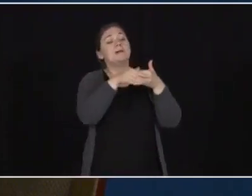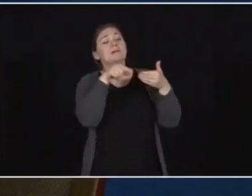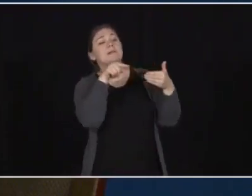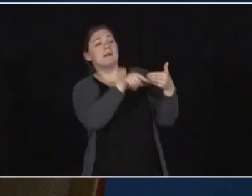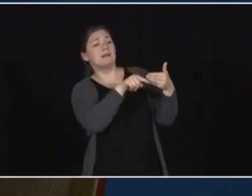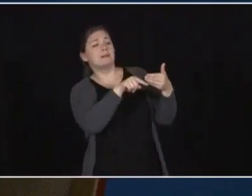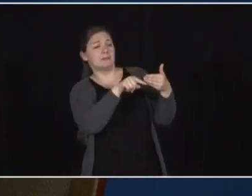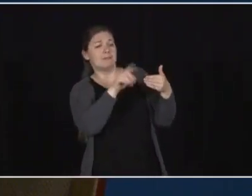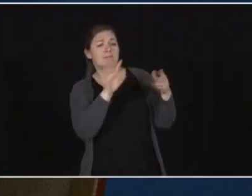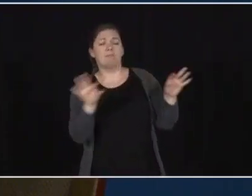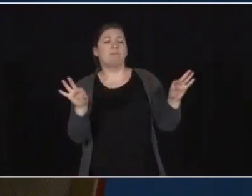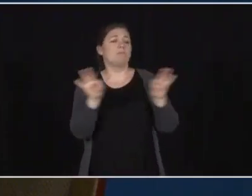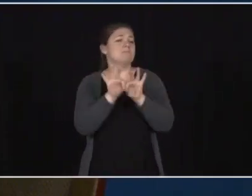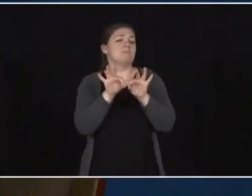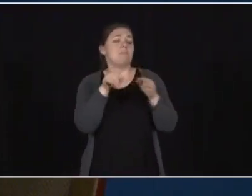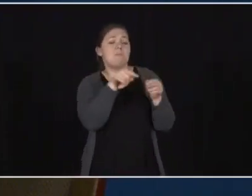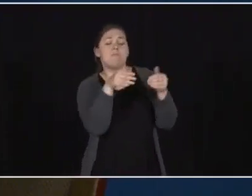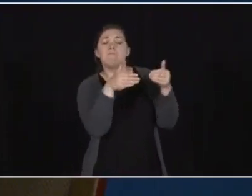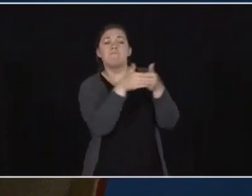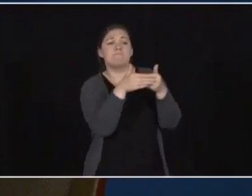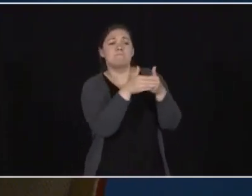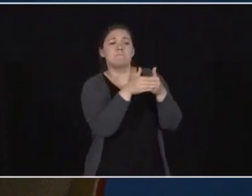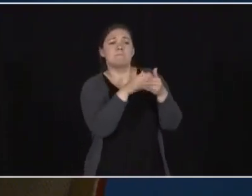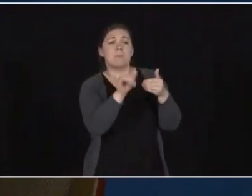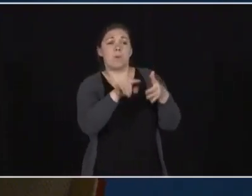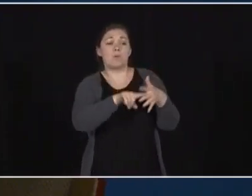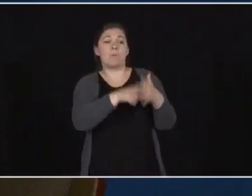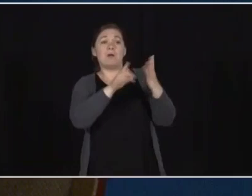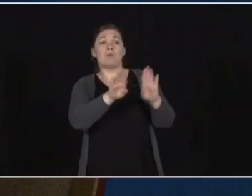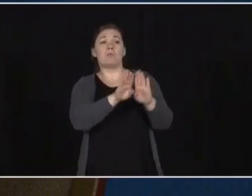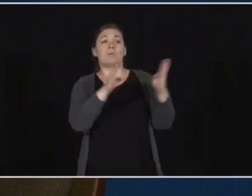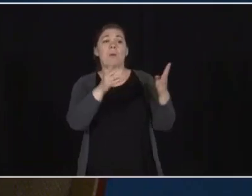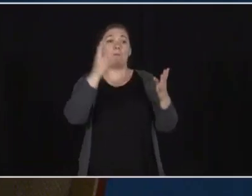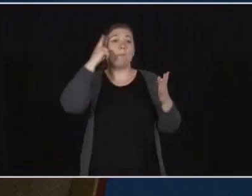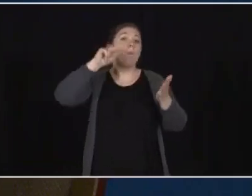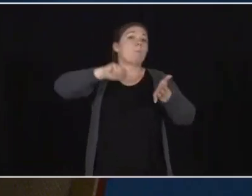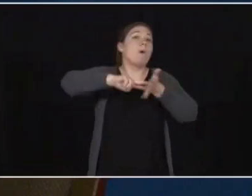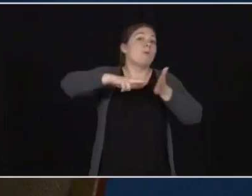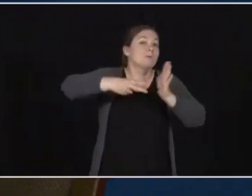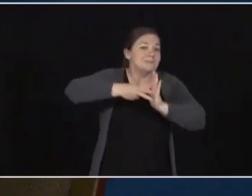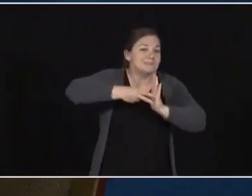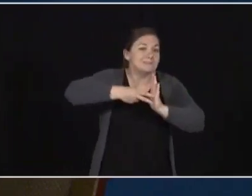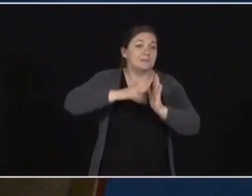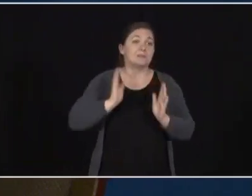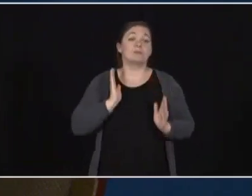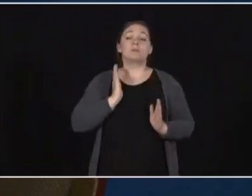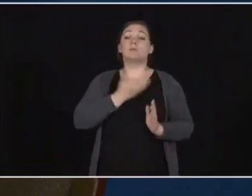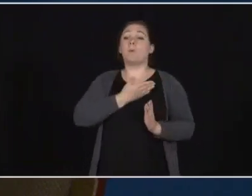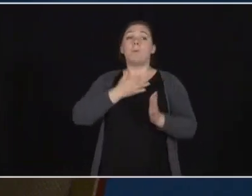goes back to the very first slide that Doctor Allen has before. I think it's the most important side in the deck